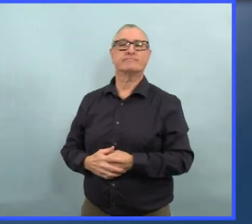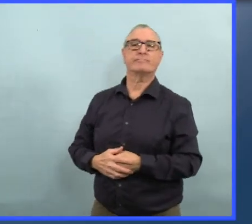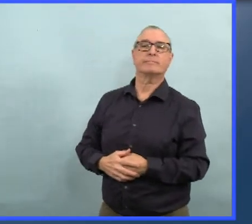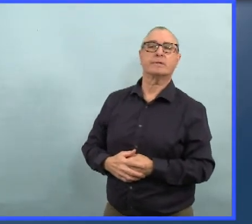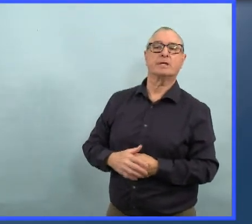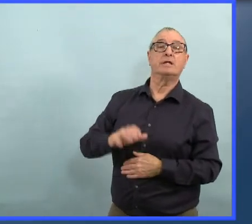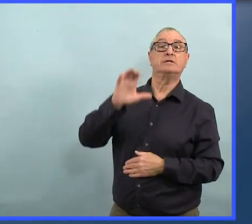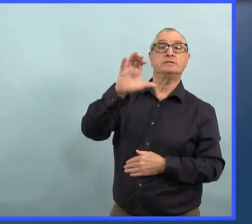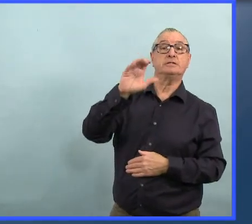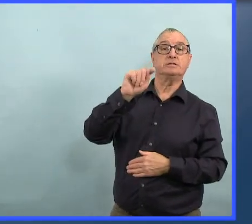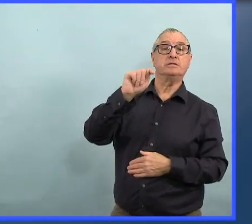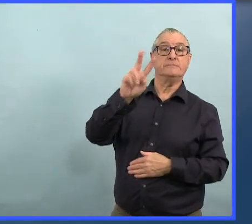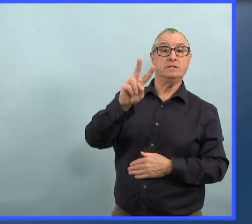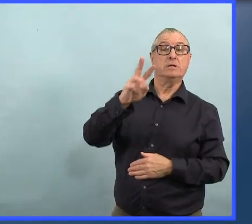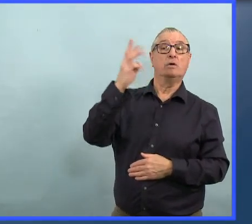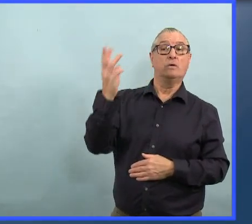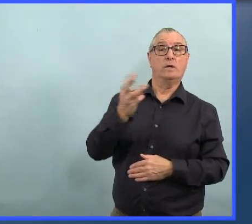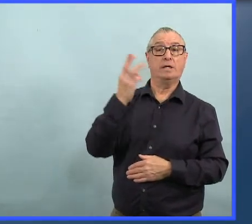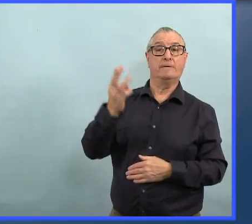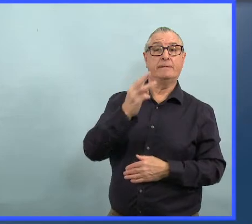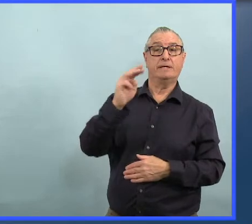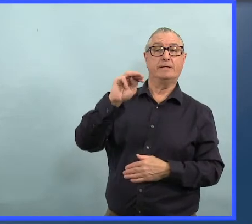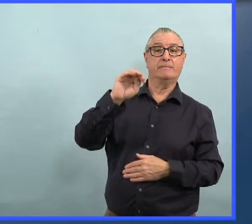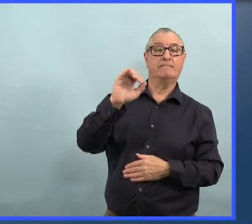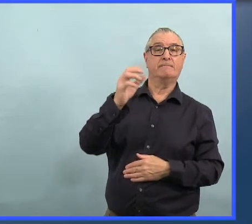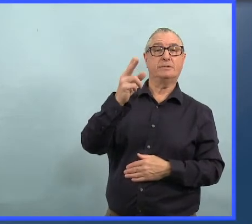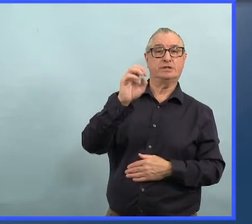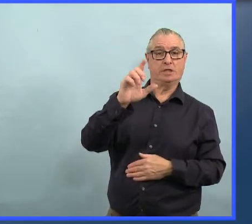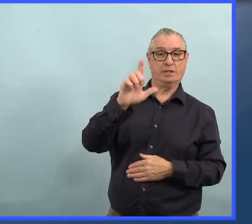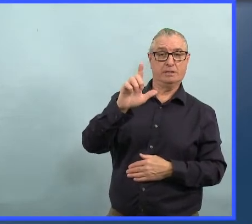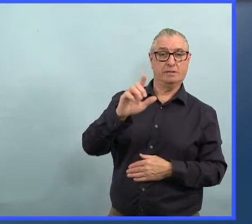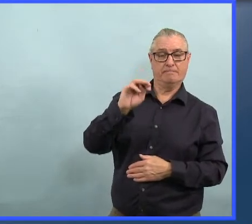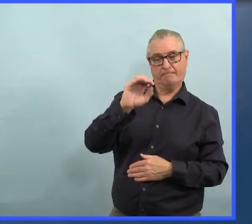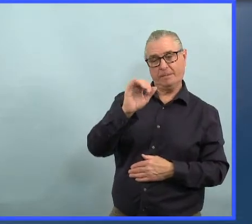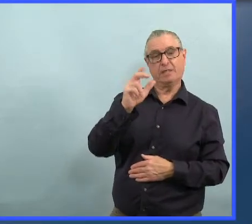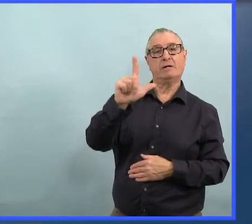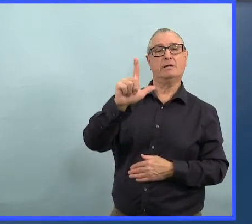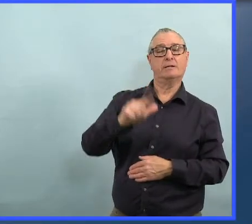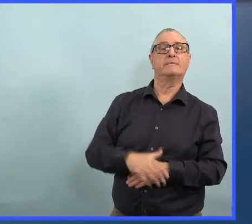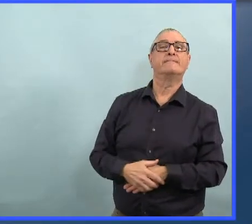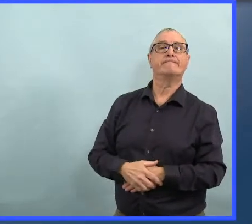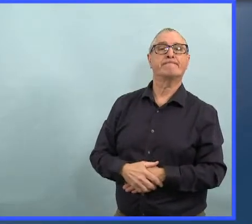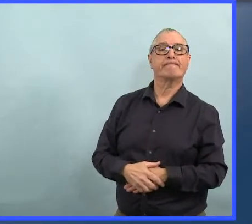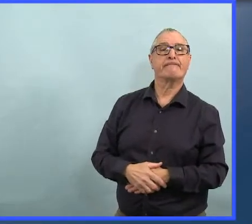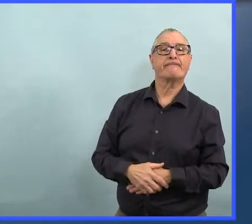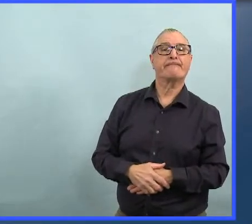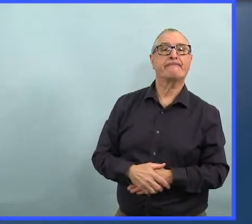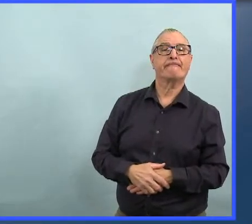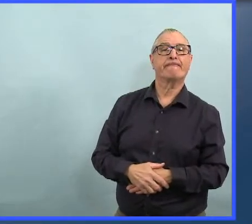hi all um dr russon just on you know the potential peak and i know you said multiple times that's too